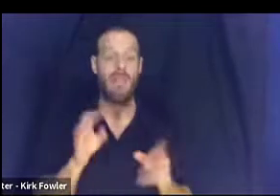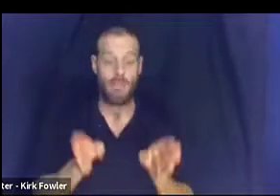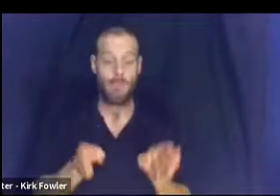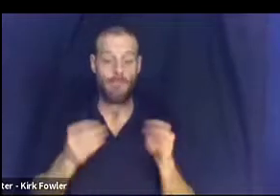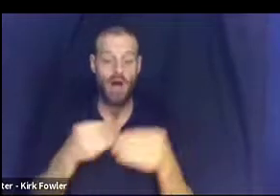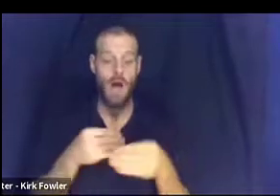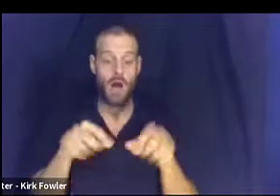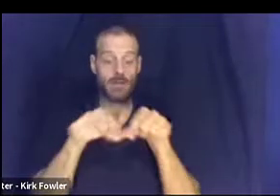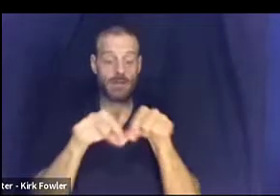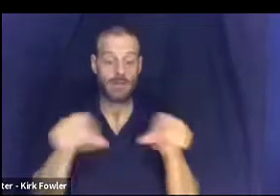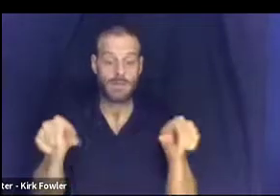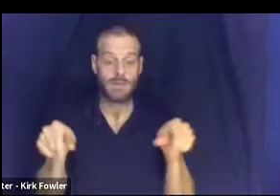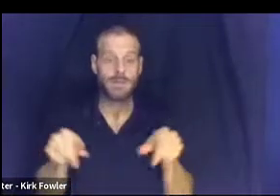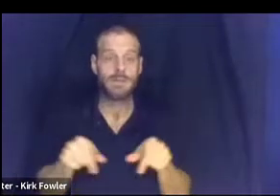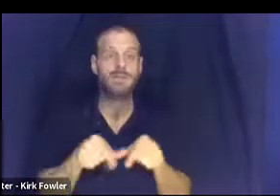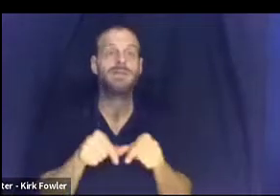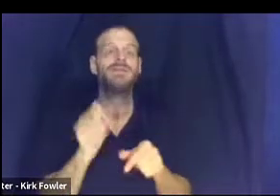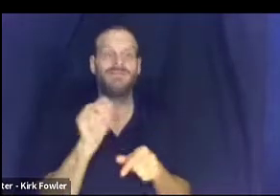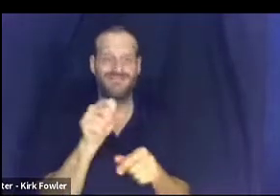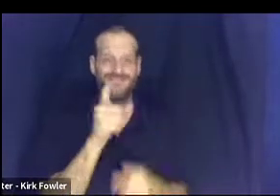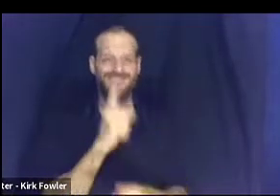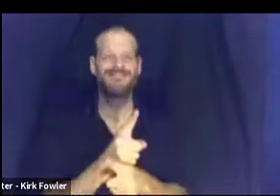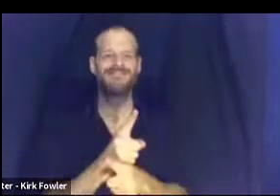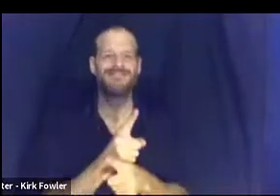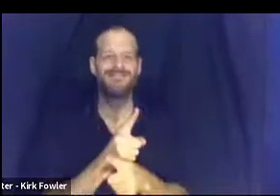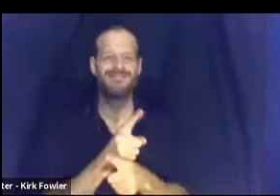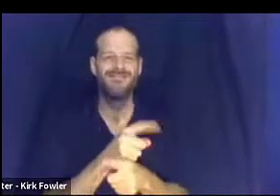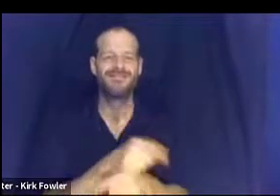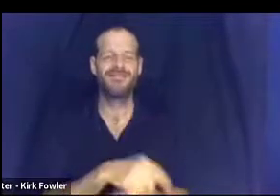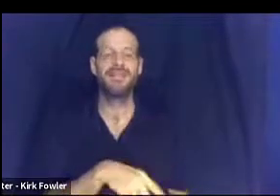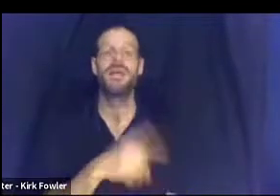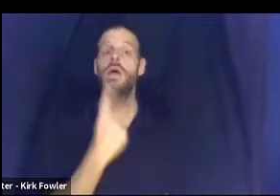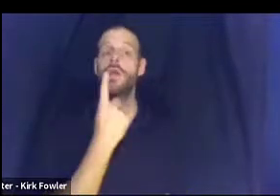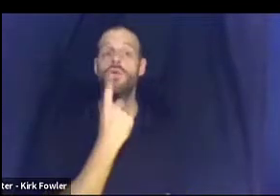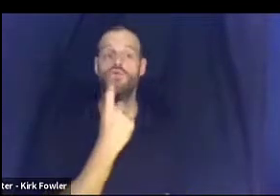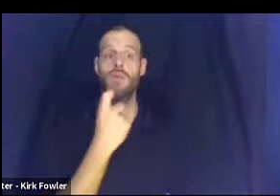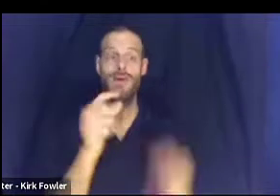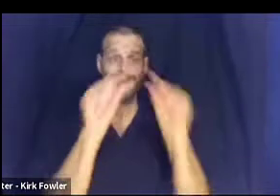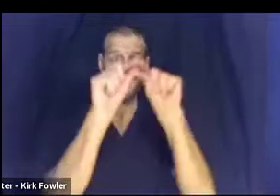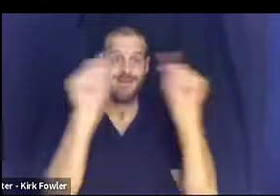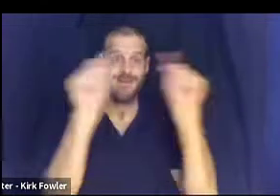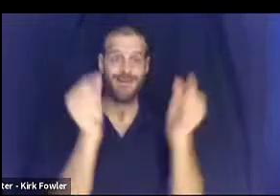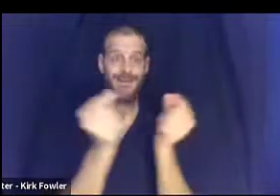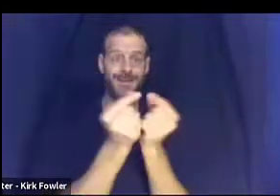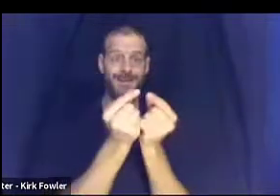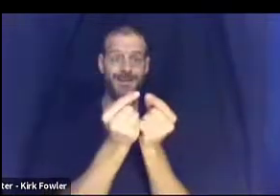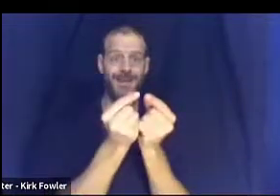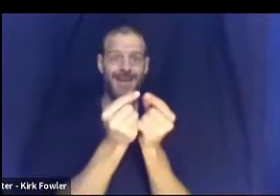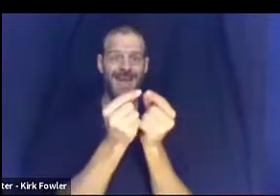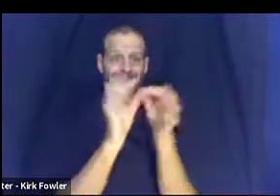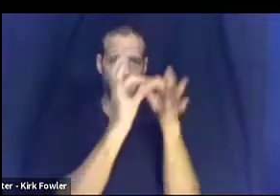on the left of the communication board is good because it's actually, it's almost like a landmark or a visual anchor,